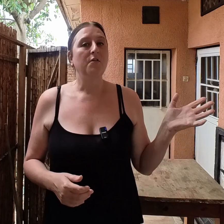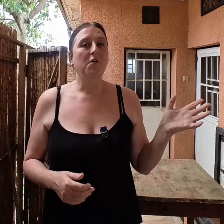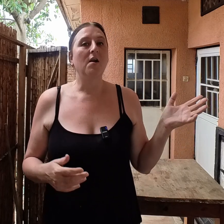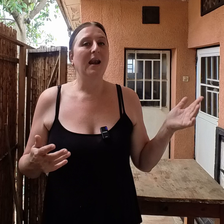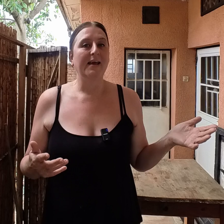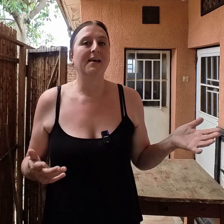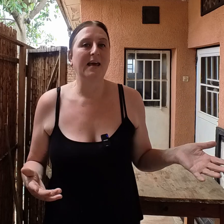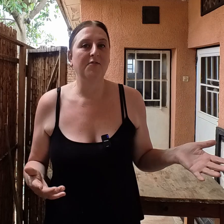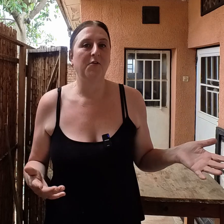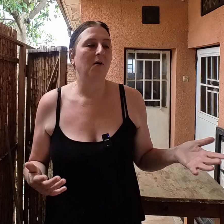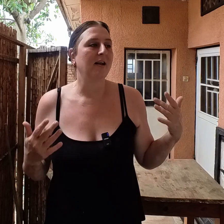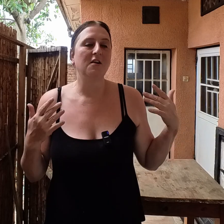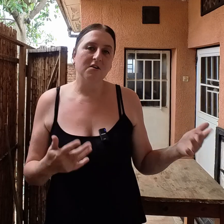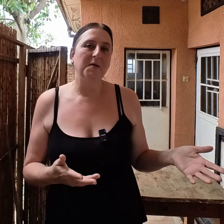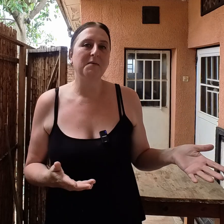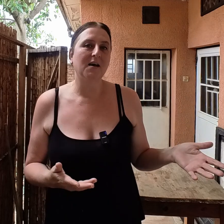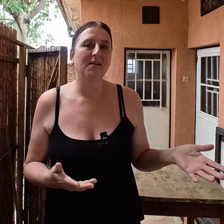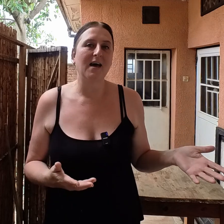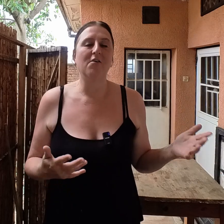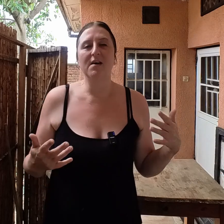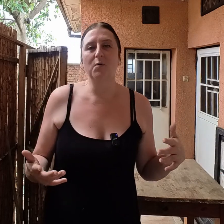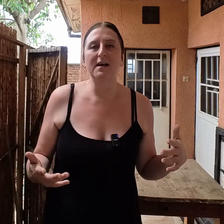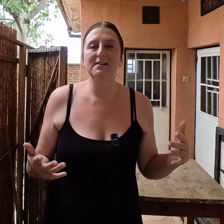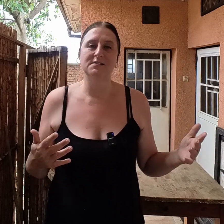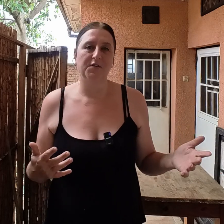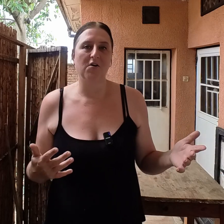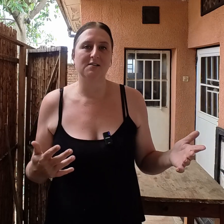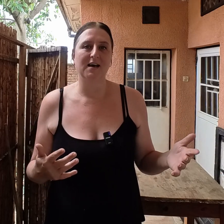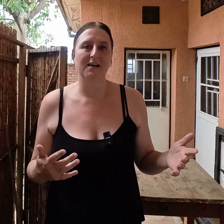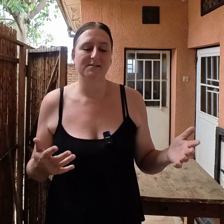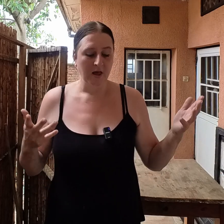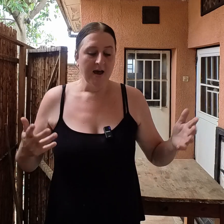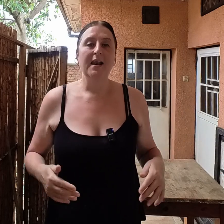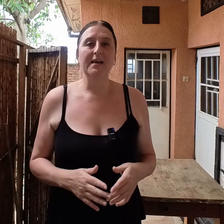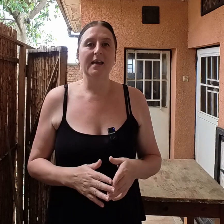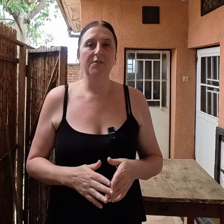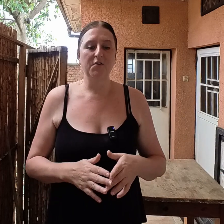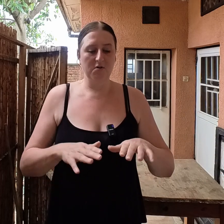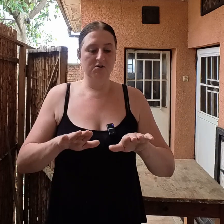we've got Lake Kivu. A lot of people are going there on their weekends and for holidays. Lake Kivu,